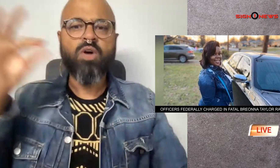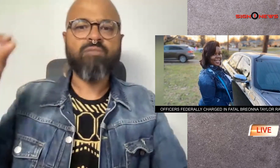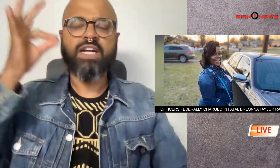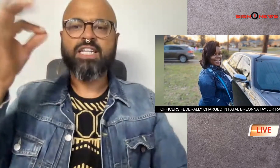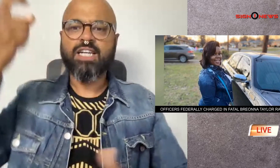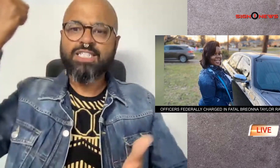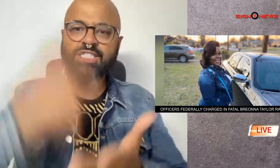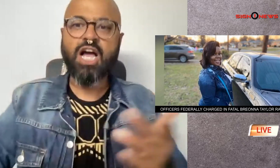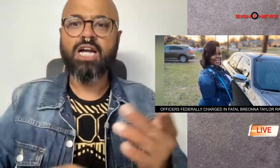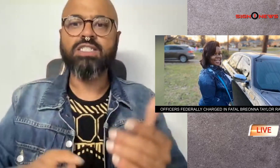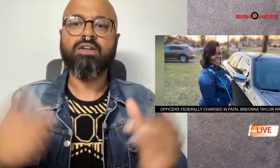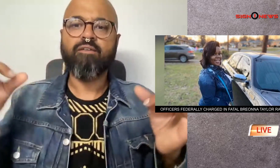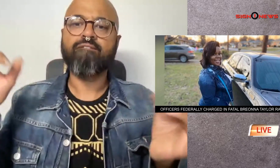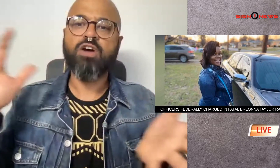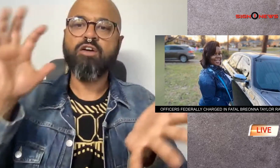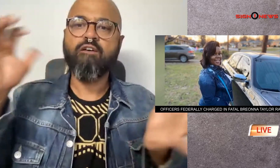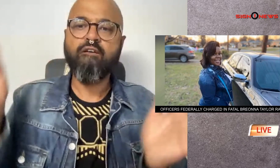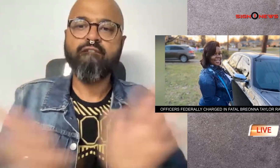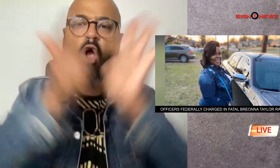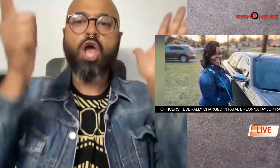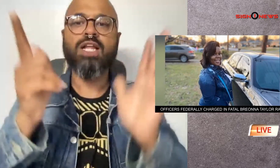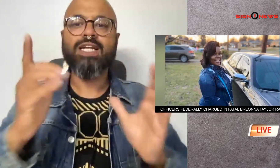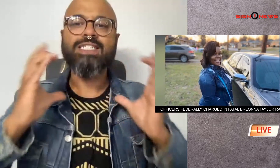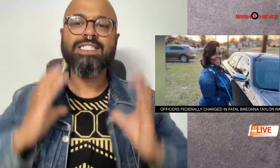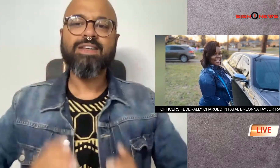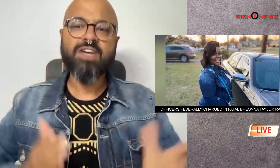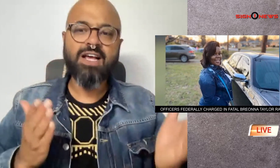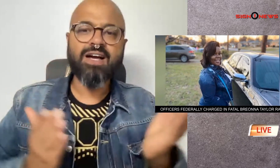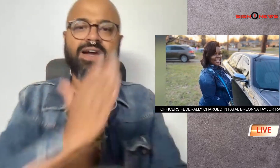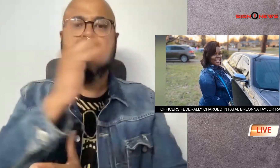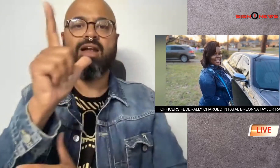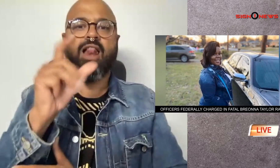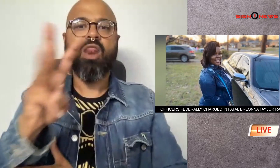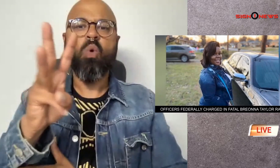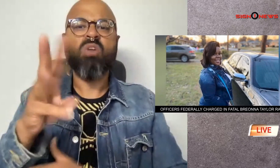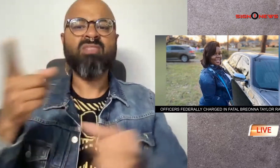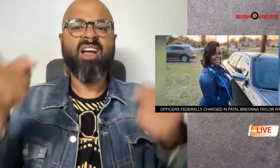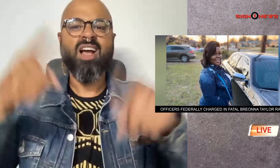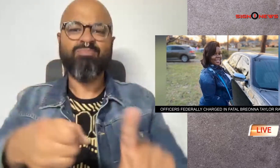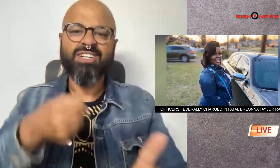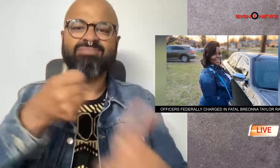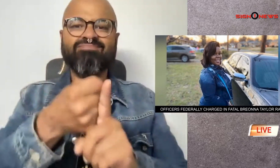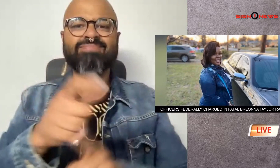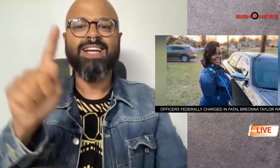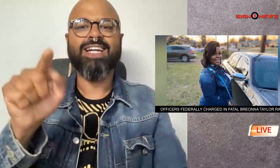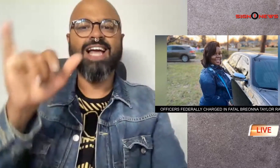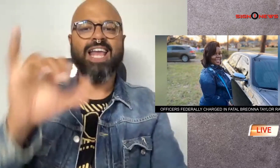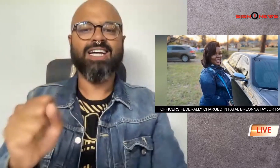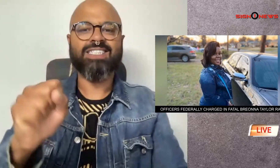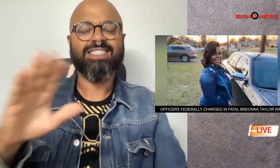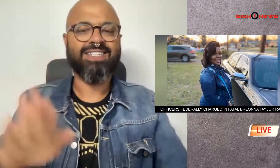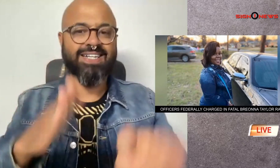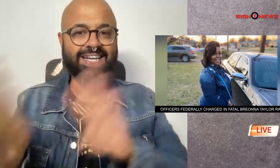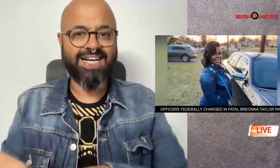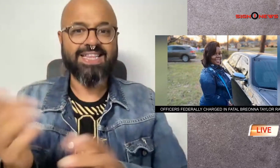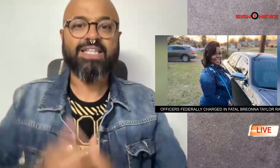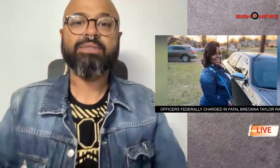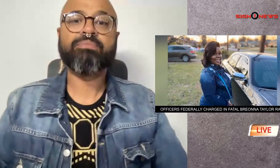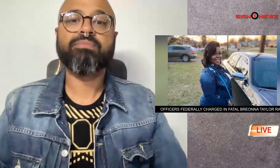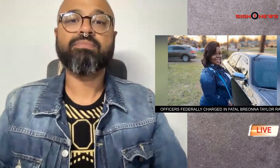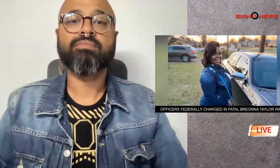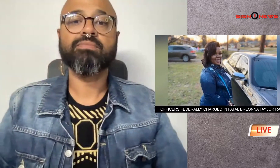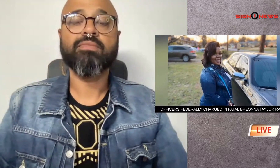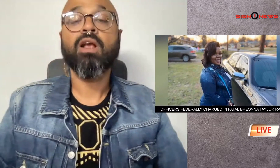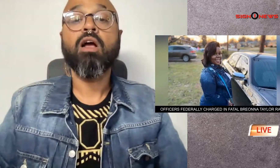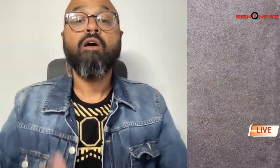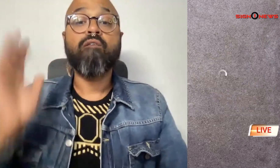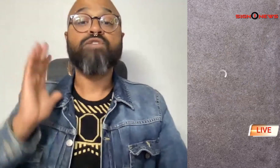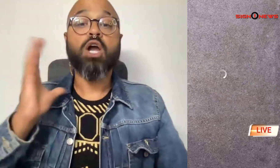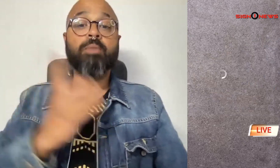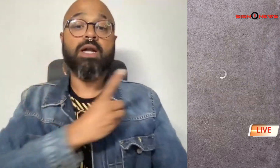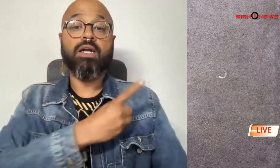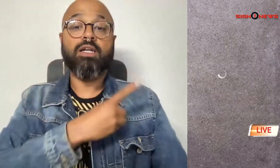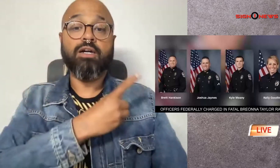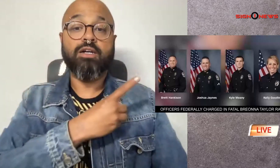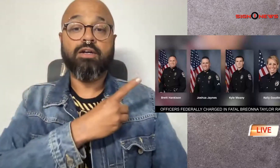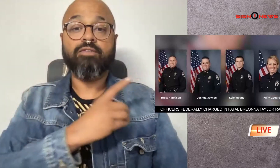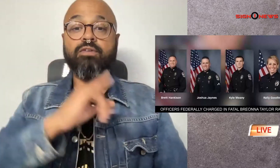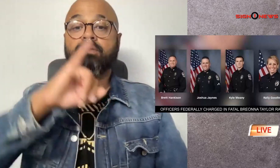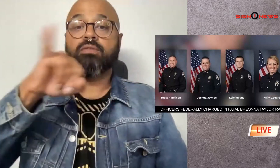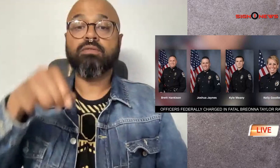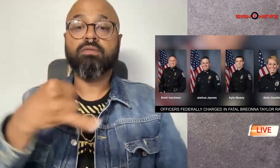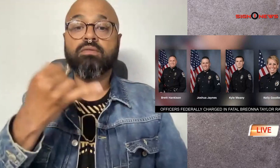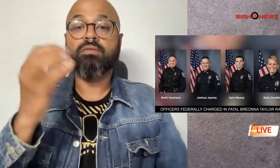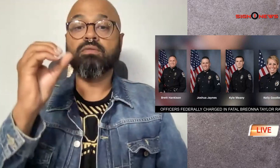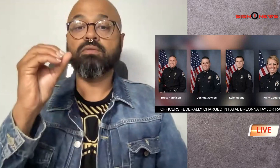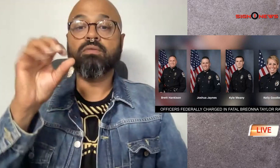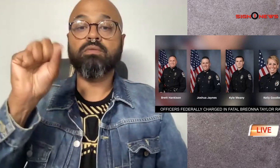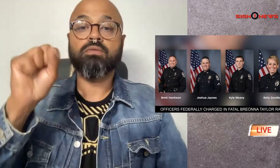have now been federally charged with violating civil rights laws which resulted in Taylor's death